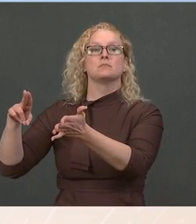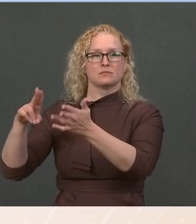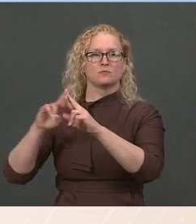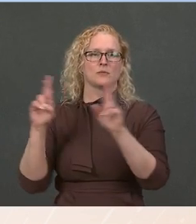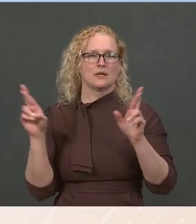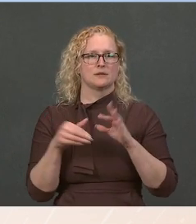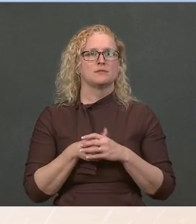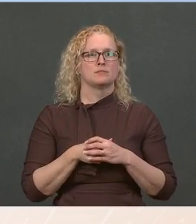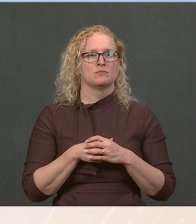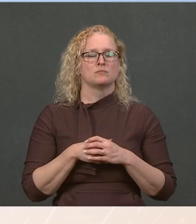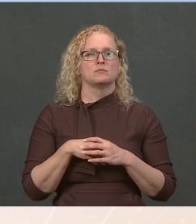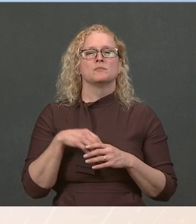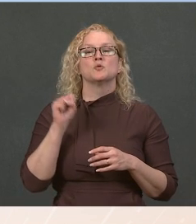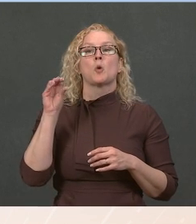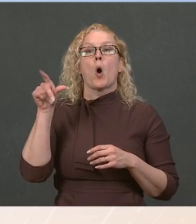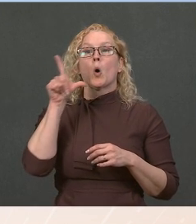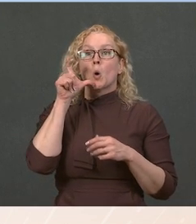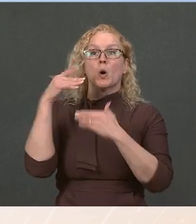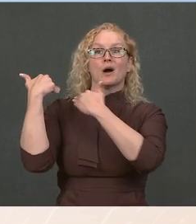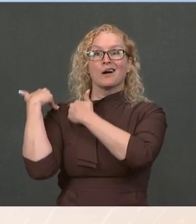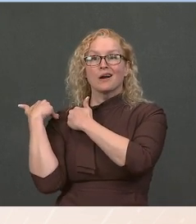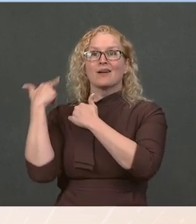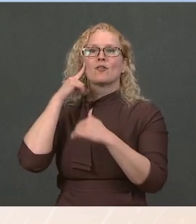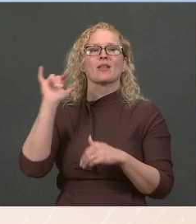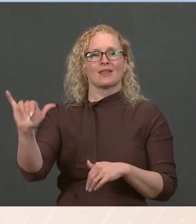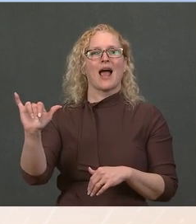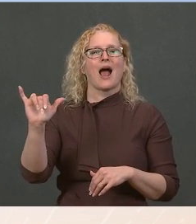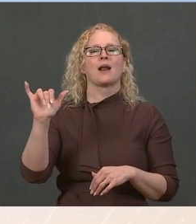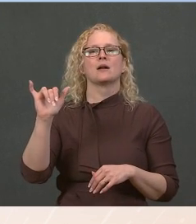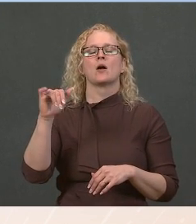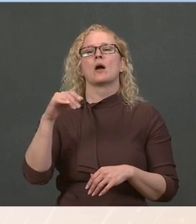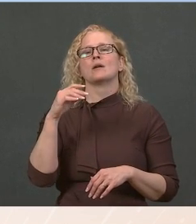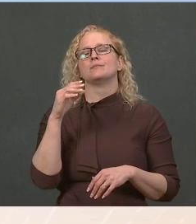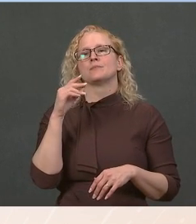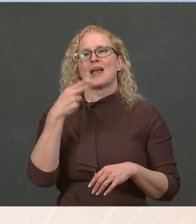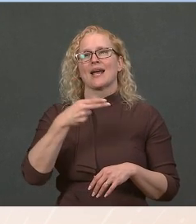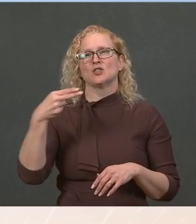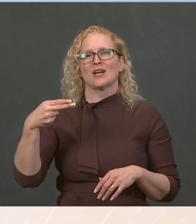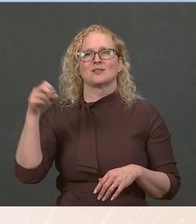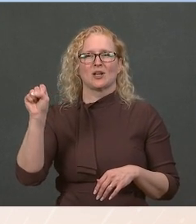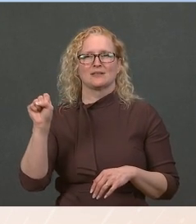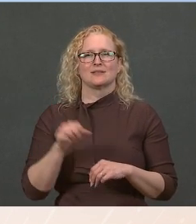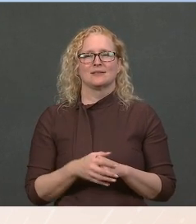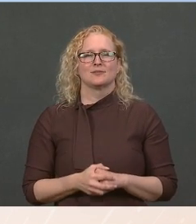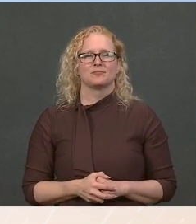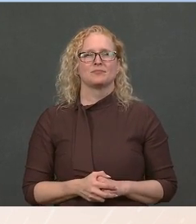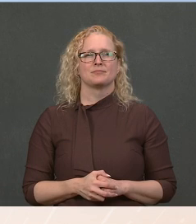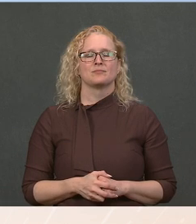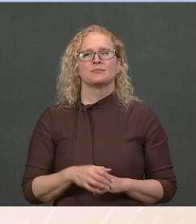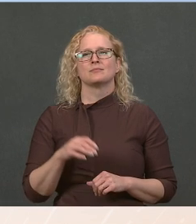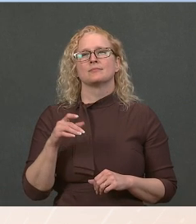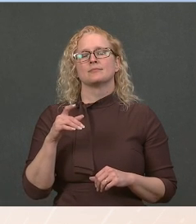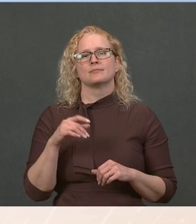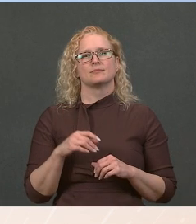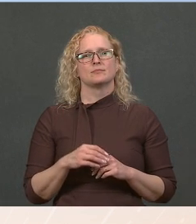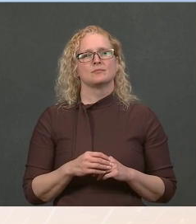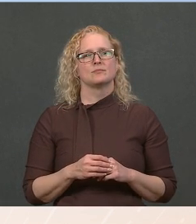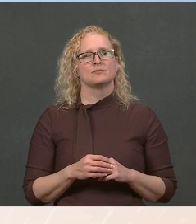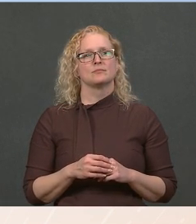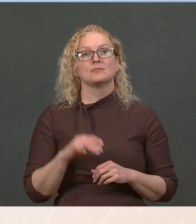But what's important here is that we encourage unvaccinated people to get vaccinated. So we don't want anyone to get COVID in the first place.